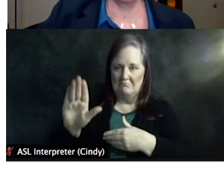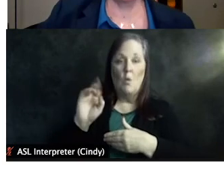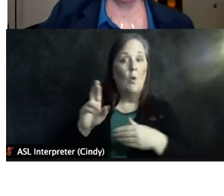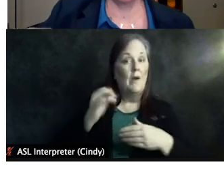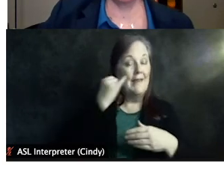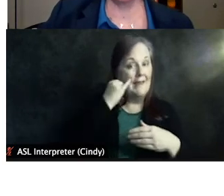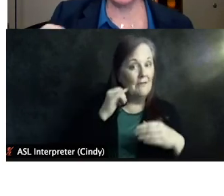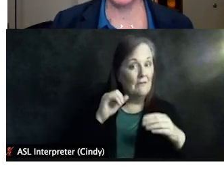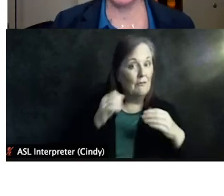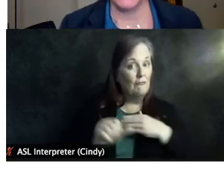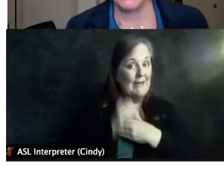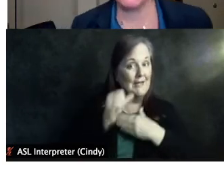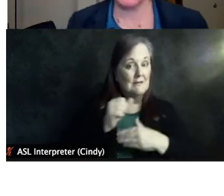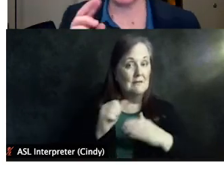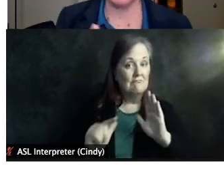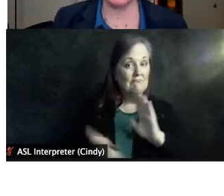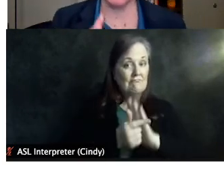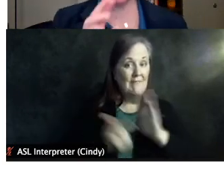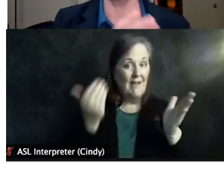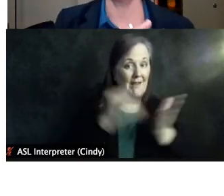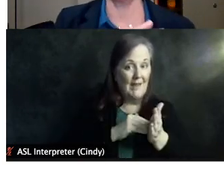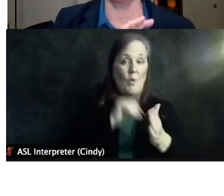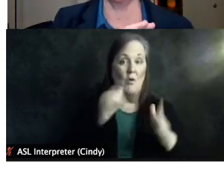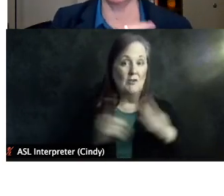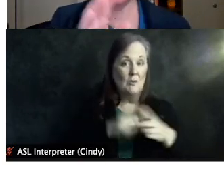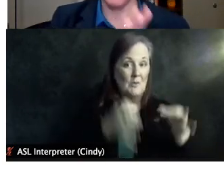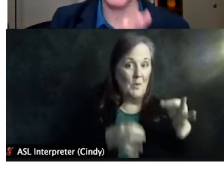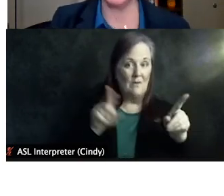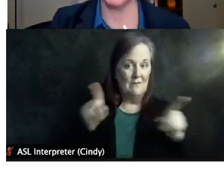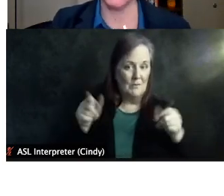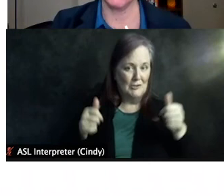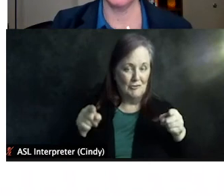All right. So the legislature passed this as a law in 2018.